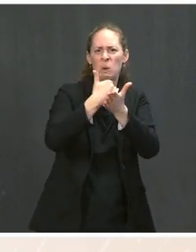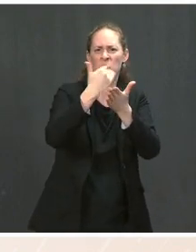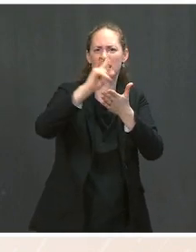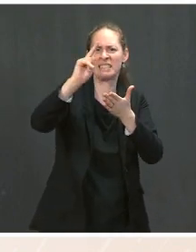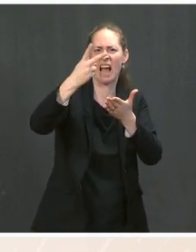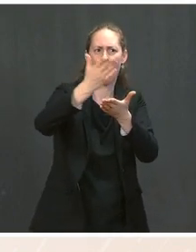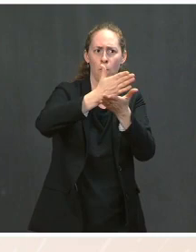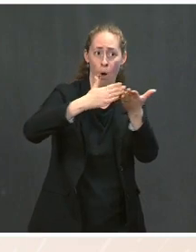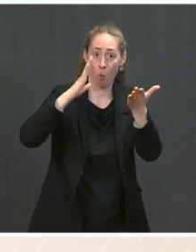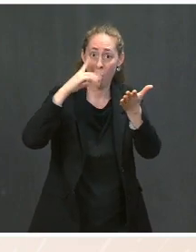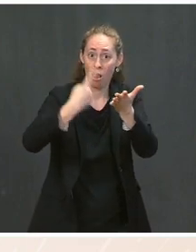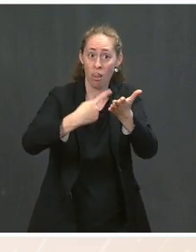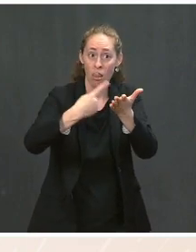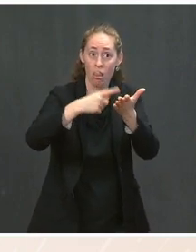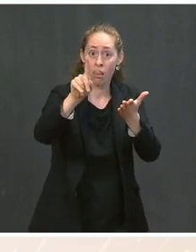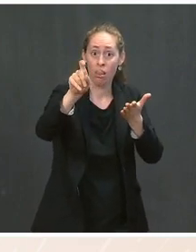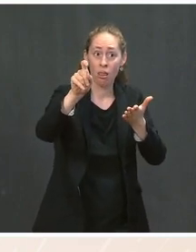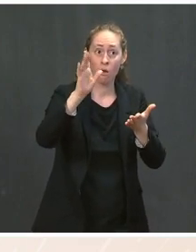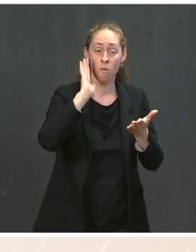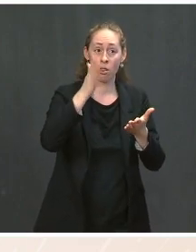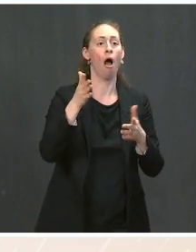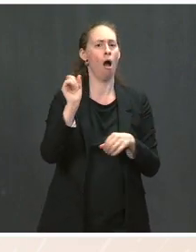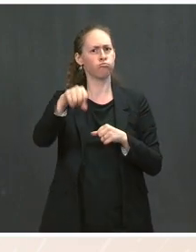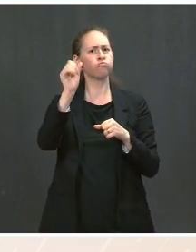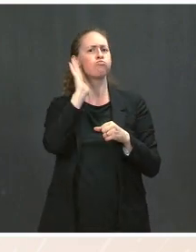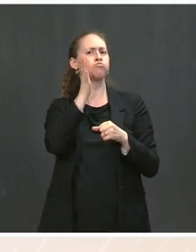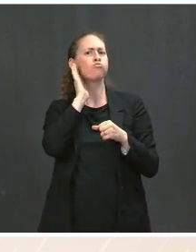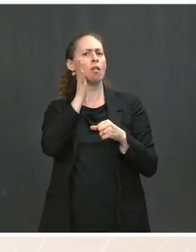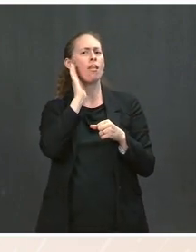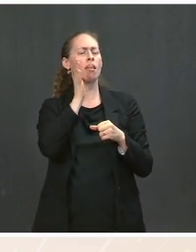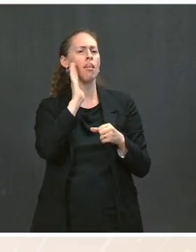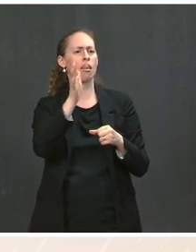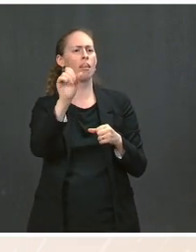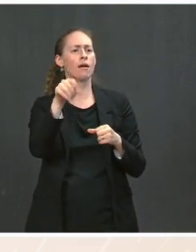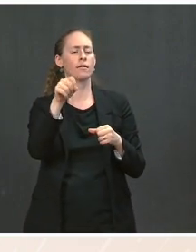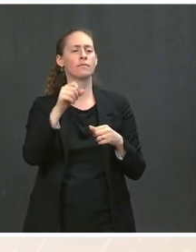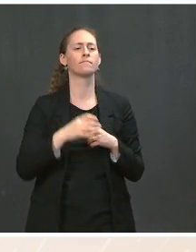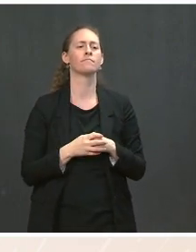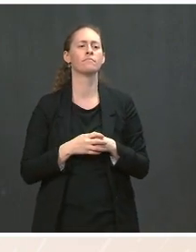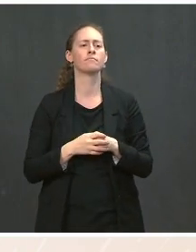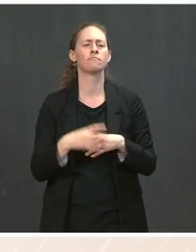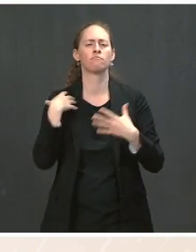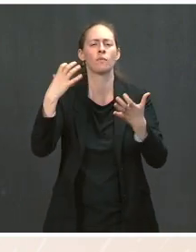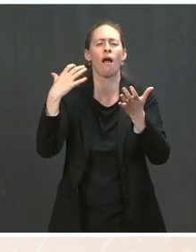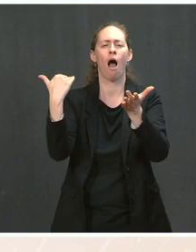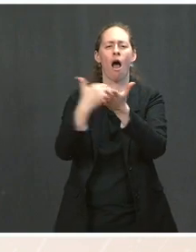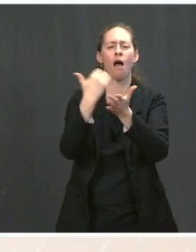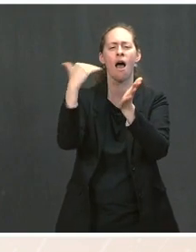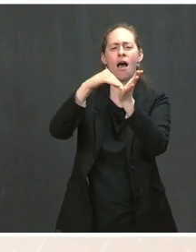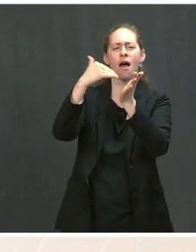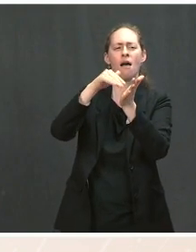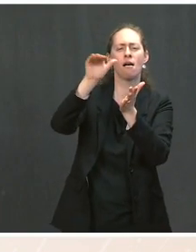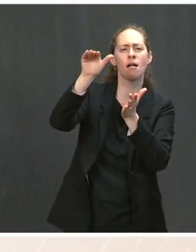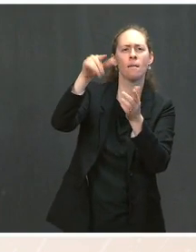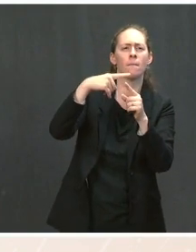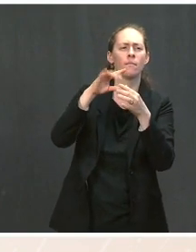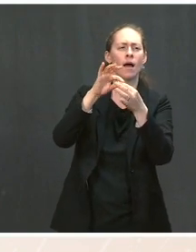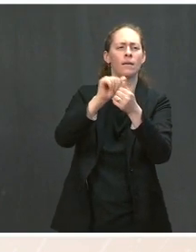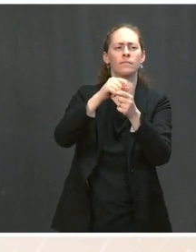Go ahead, Jeff. The Press: Jen, a couple more follow-ups on Russia. Ms. Psaki: Sure. The Press: Does the White House and the U.S. Intelligence Community